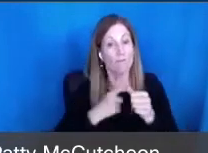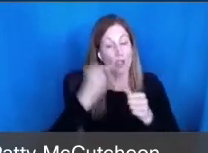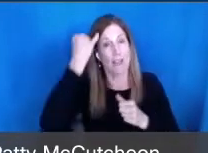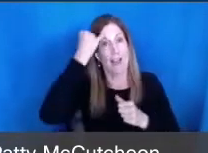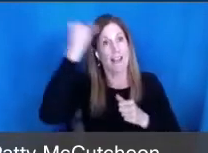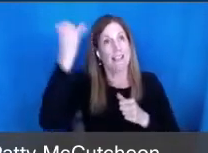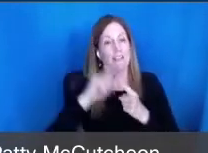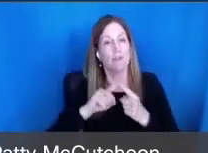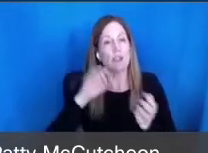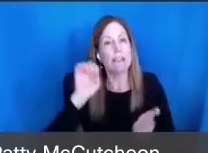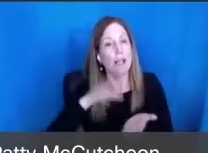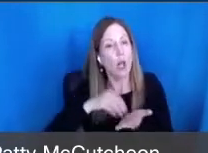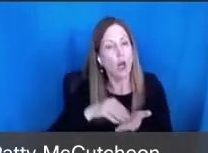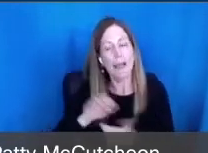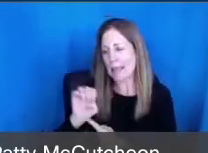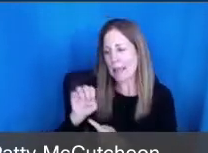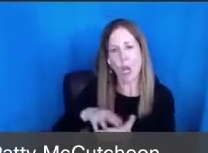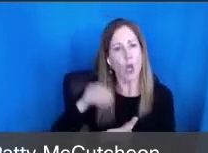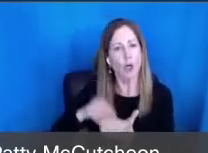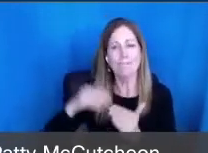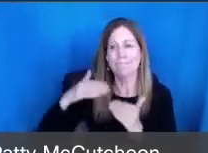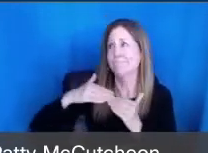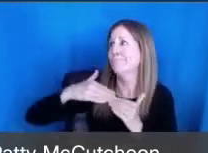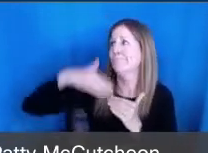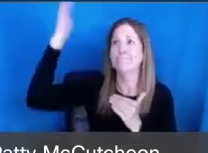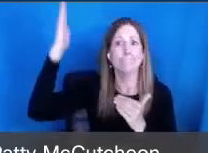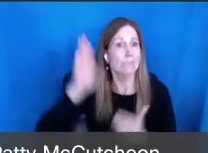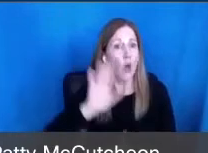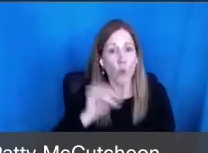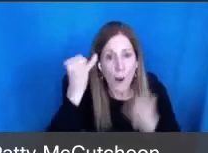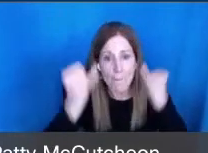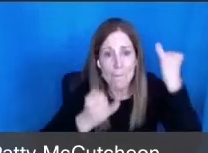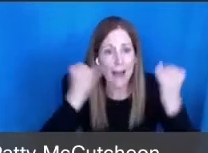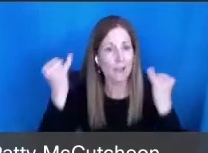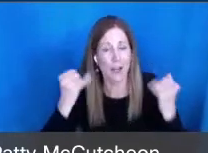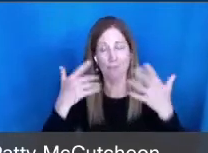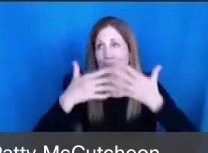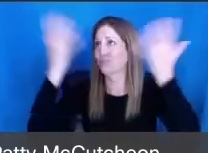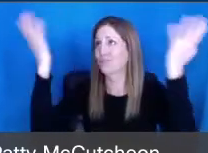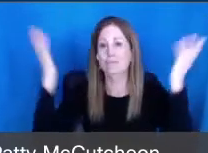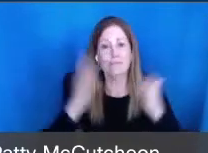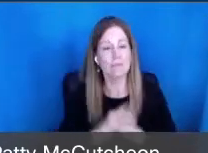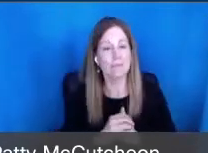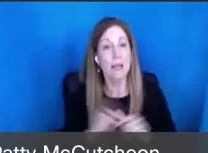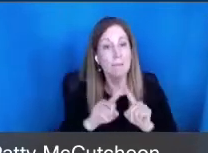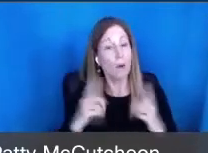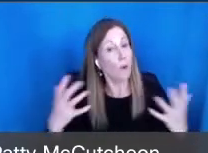because with eLearning, the sky really is the limit. Your imagination is your limit. But we also want them to be aware, and really